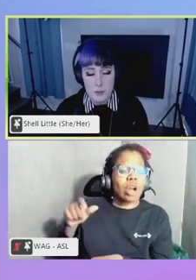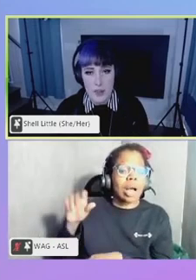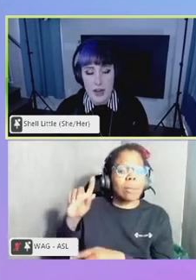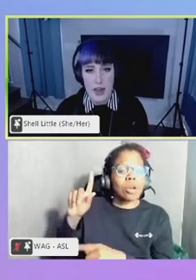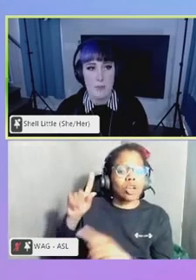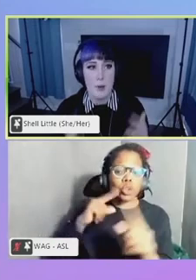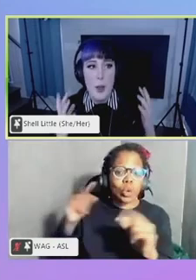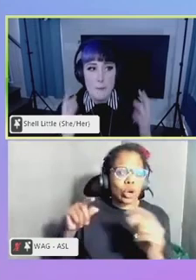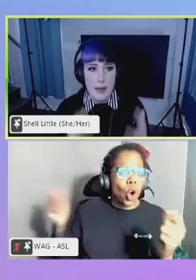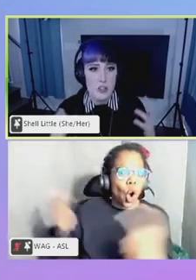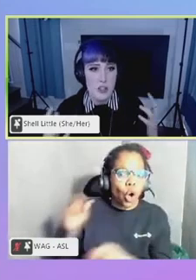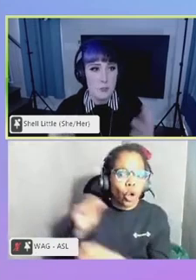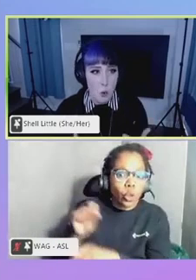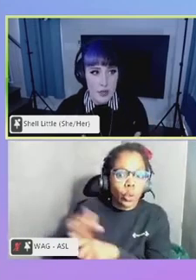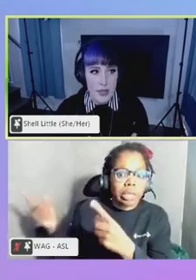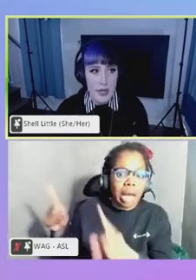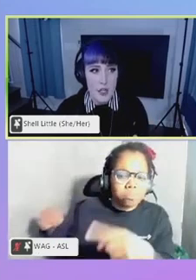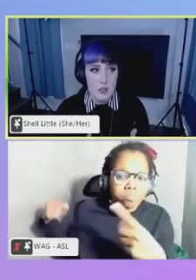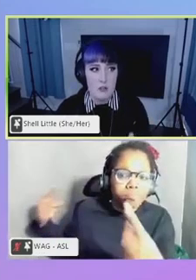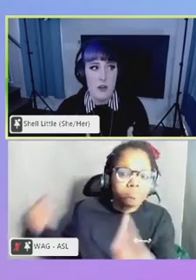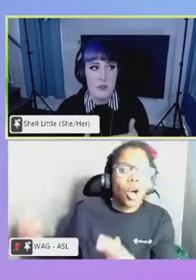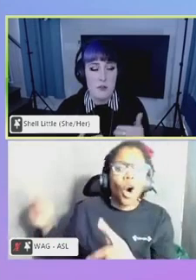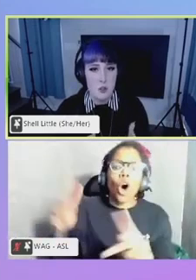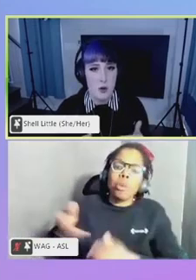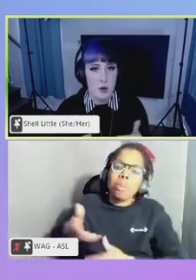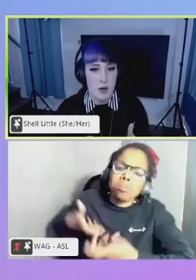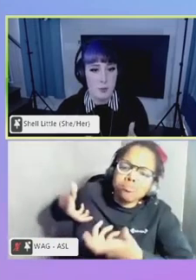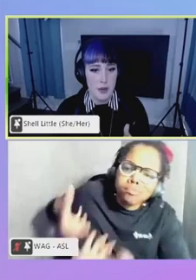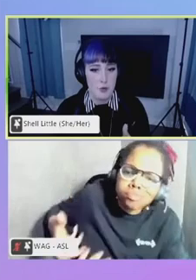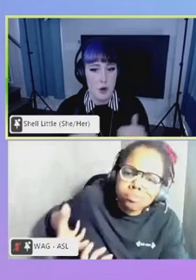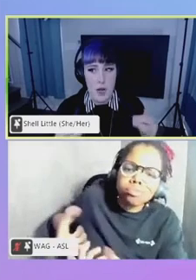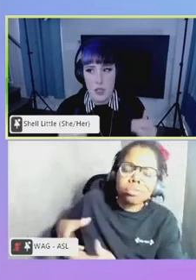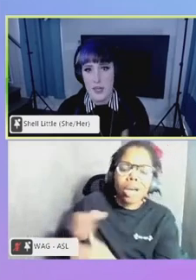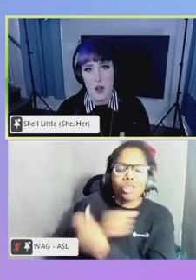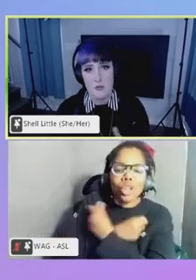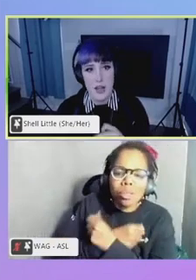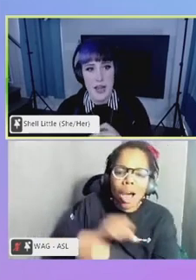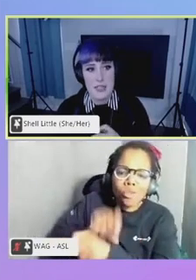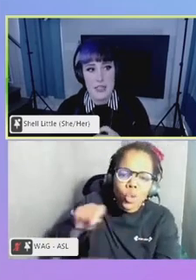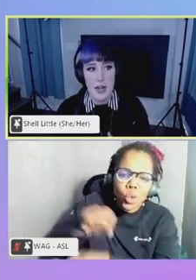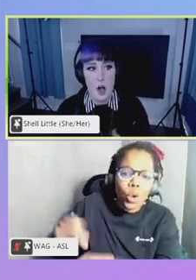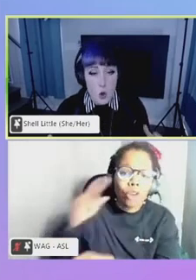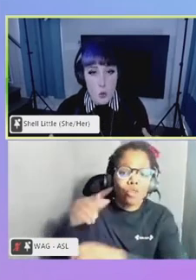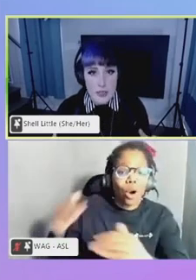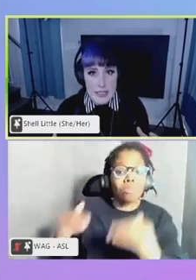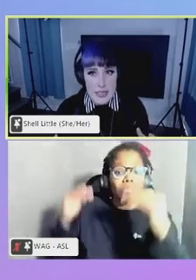the screen were no, I have a tweet from George Cohran, the former engineering manager of accessibility from Twitter. Everything they were rooting they had for all the work